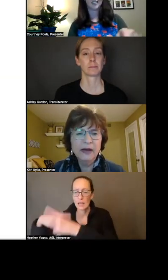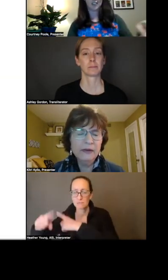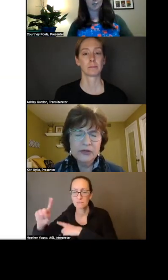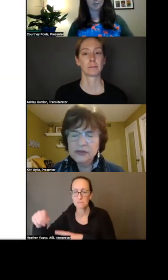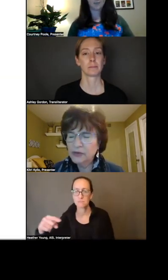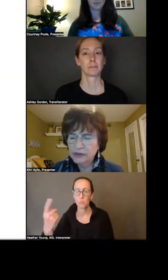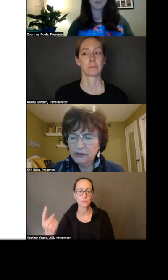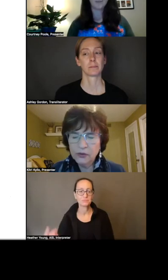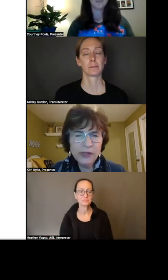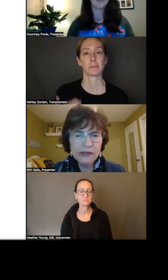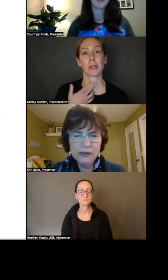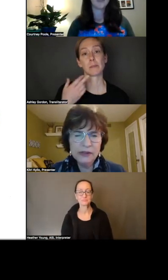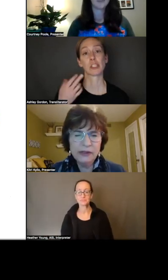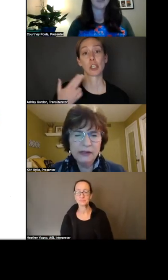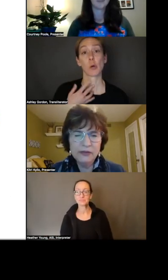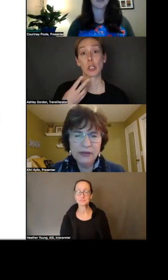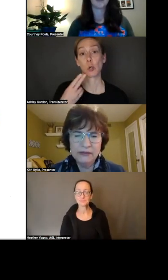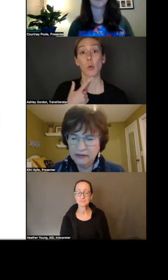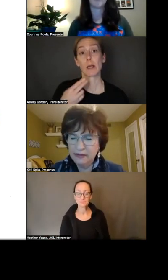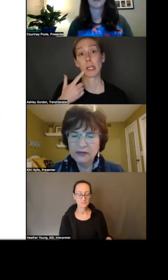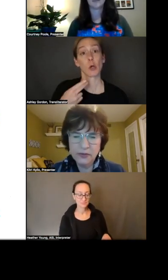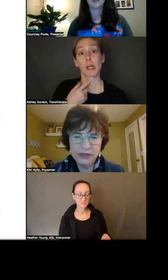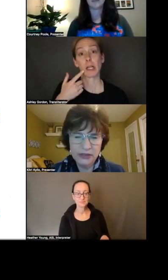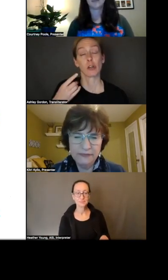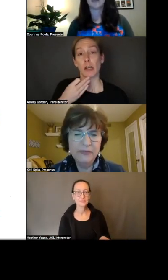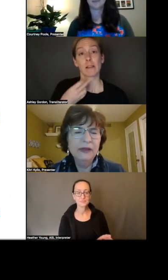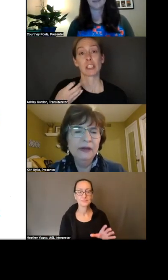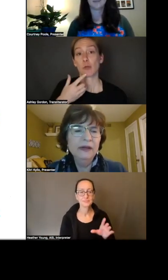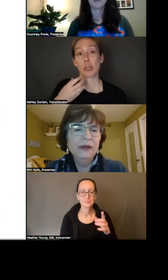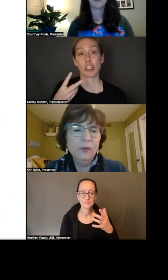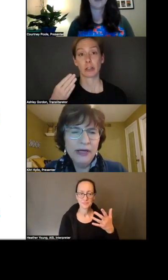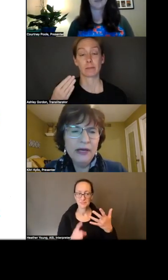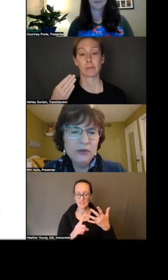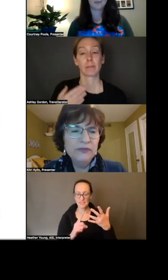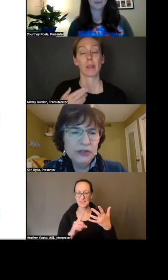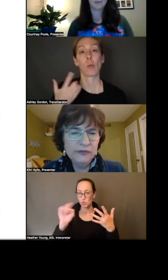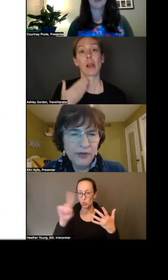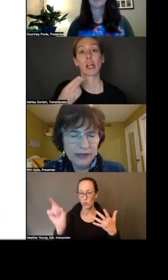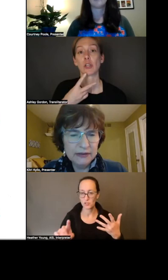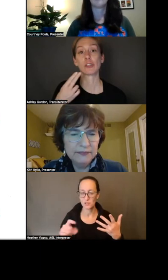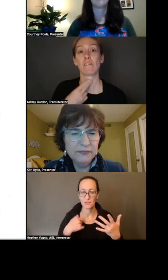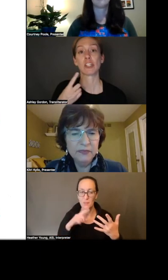I'm just going to quickly, quickly address this question. Why not use visual phonics?